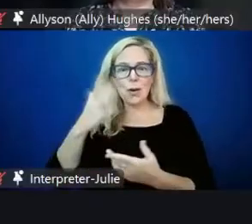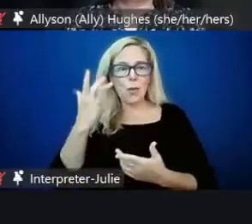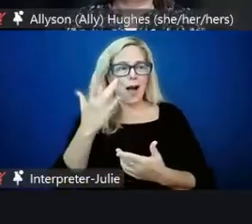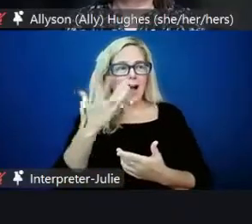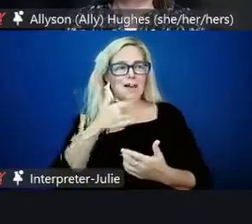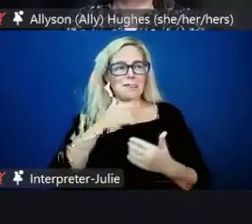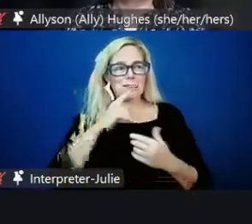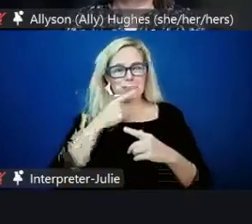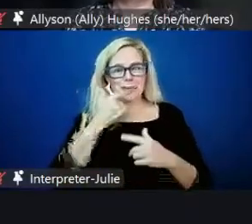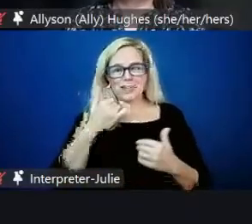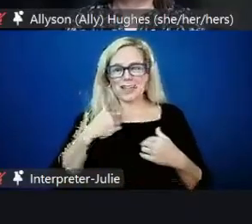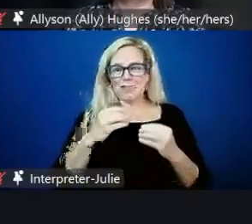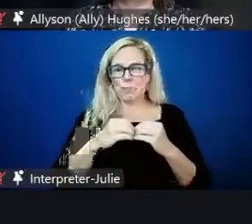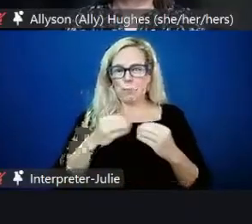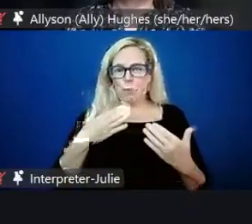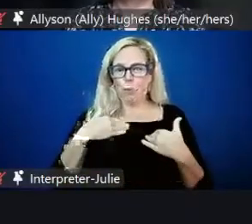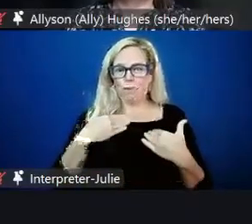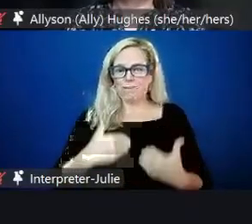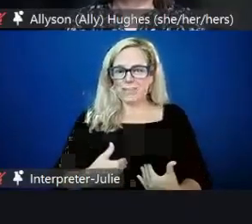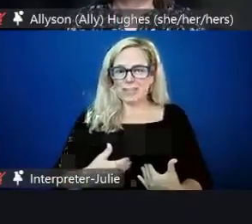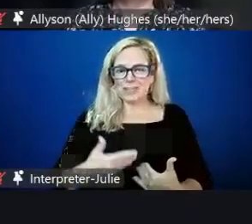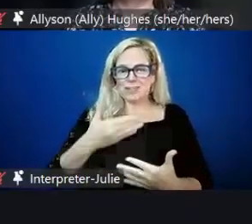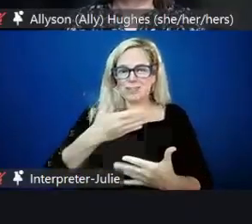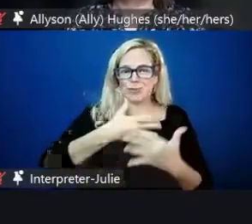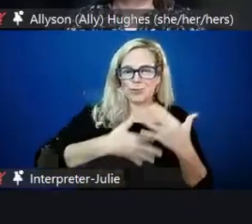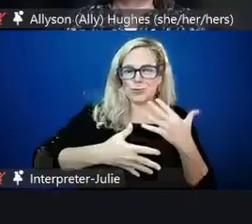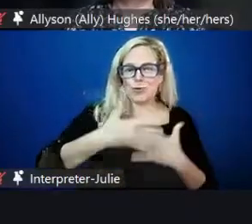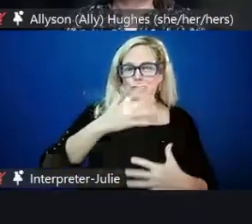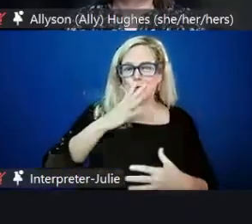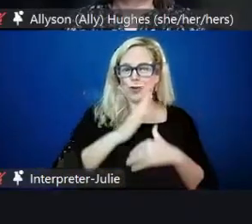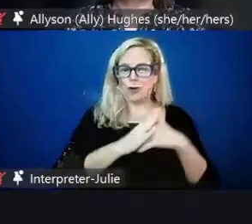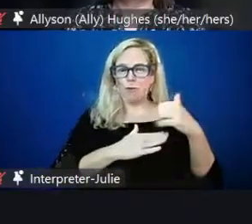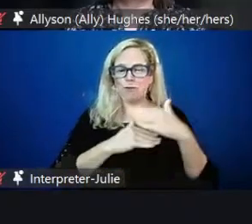But that's just an incredible finding that needs to be looked into more